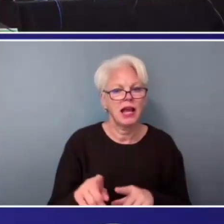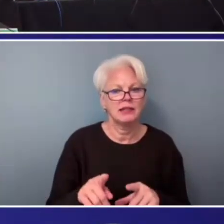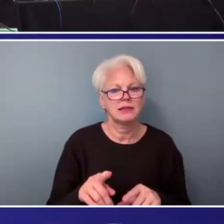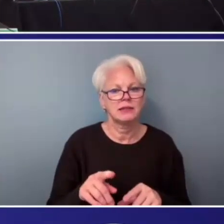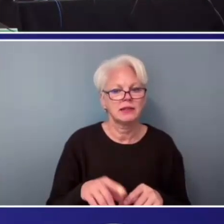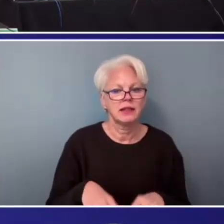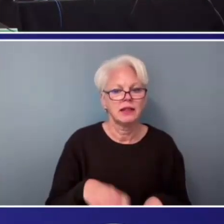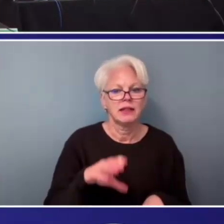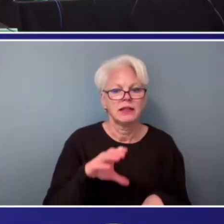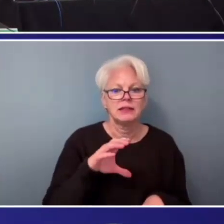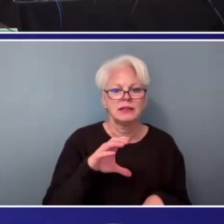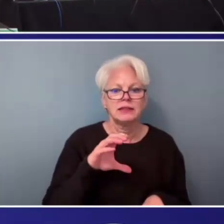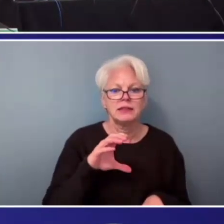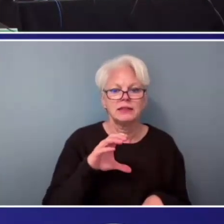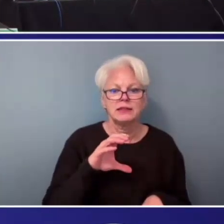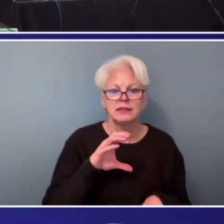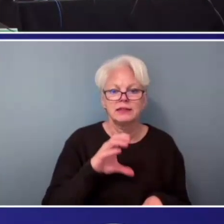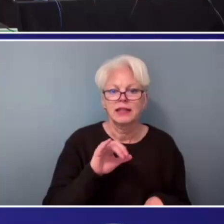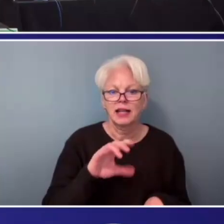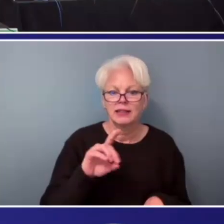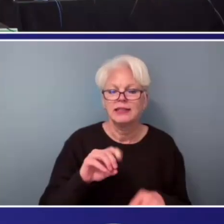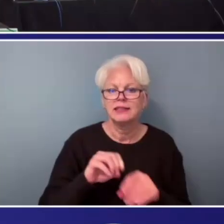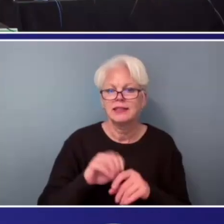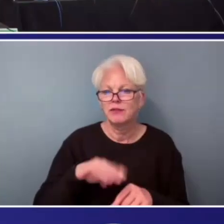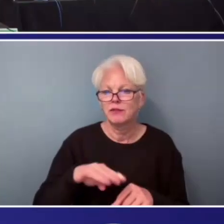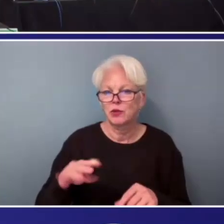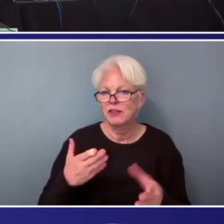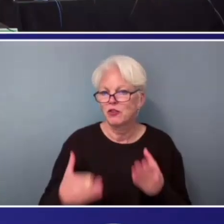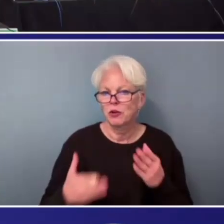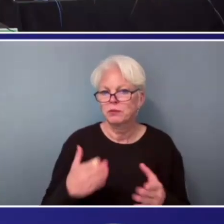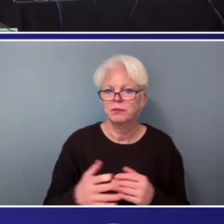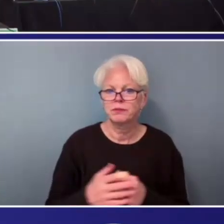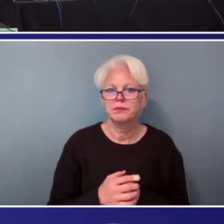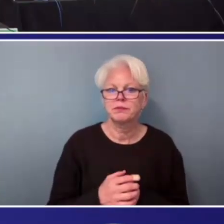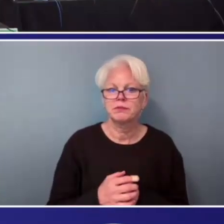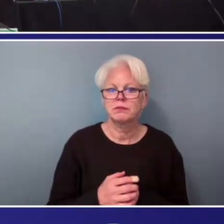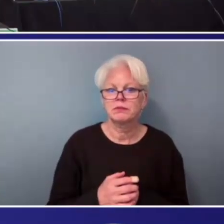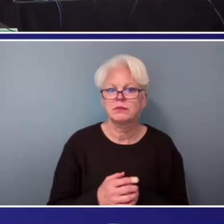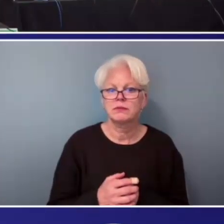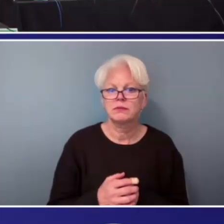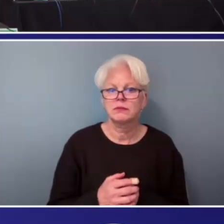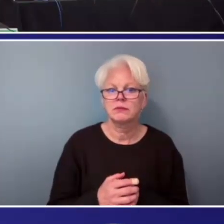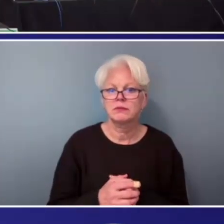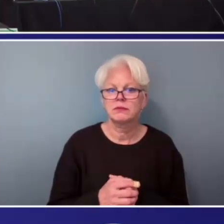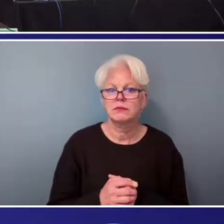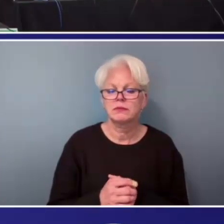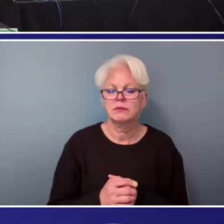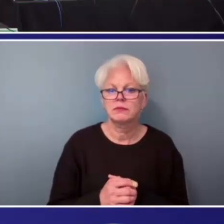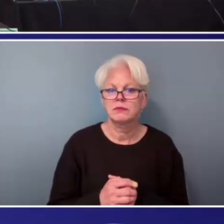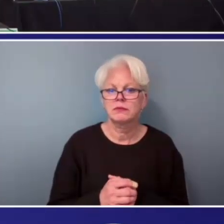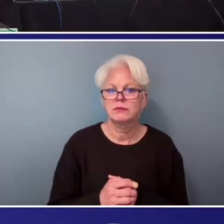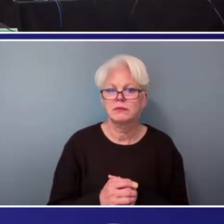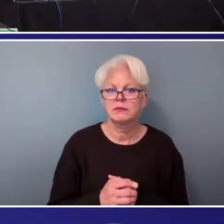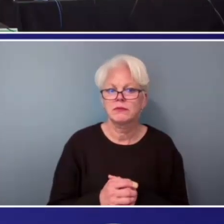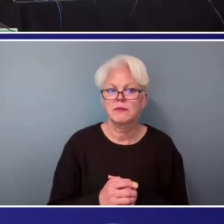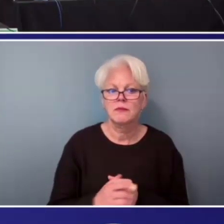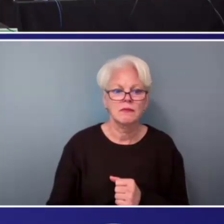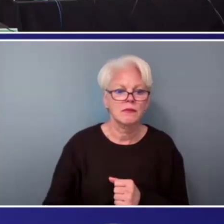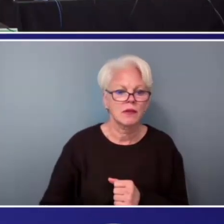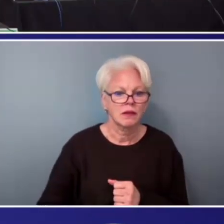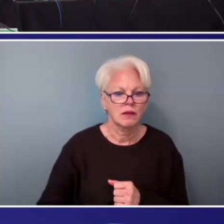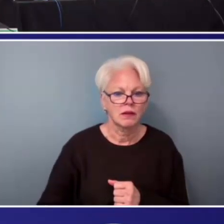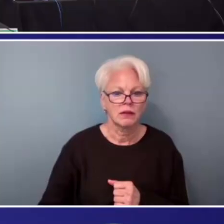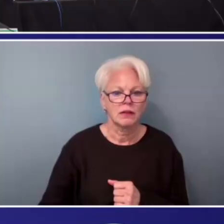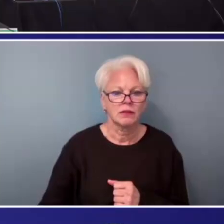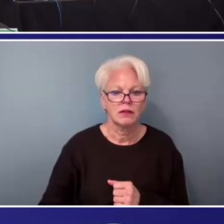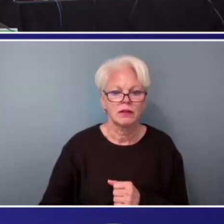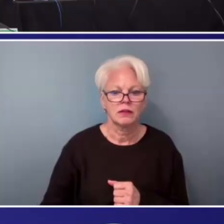44, perhaps, but -- I'm fairly confident